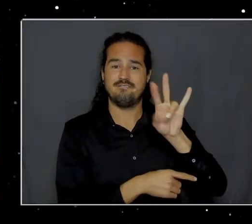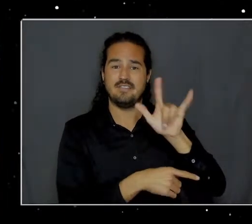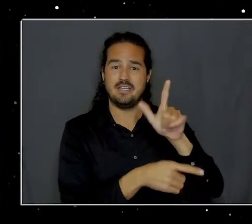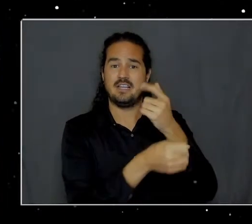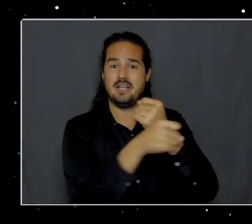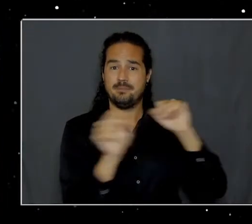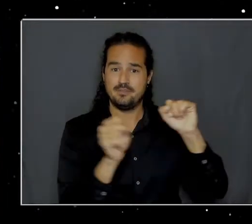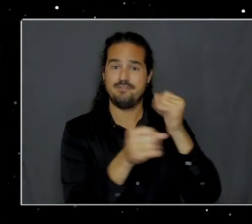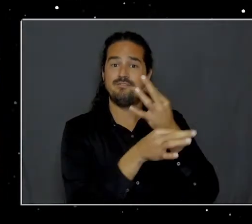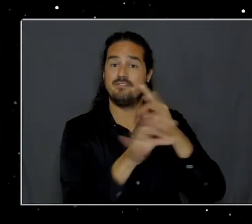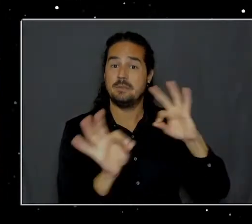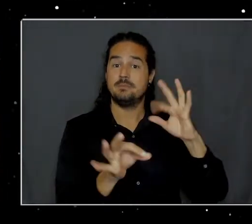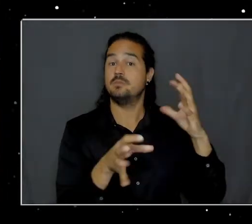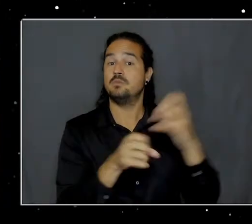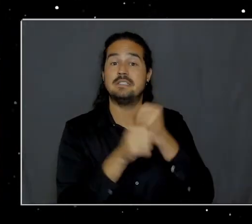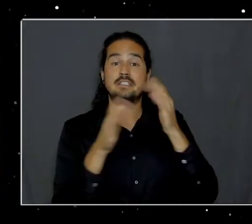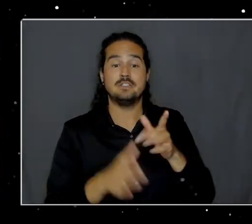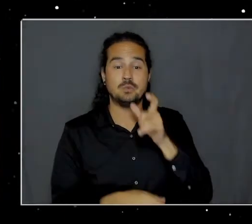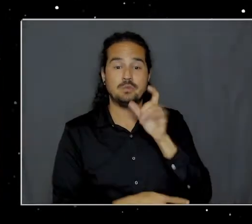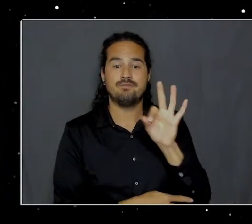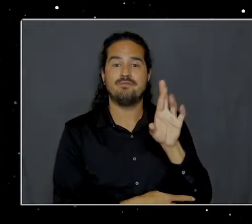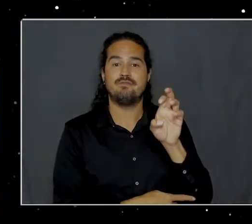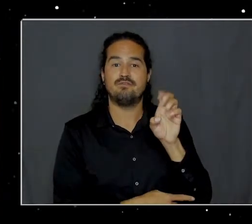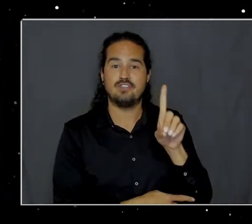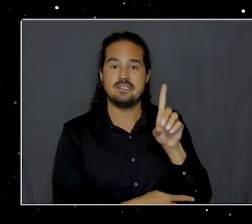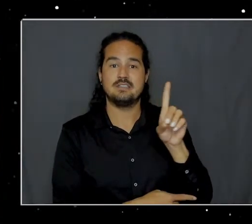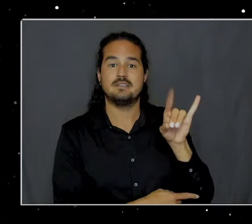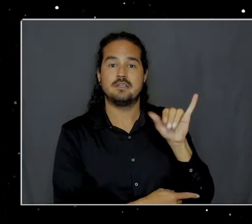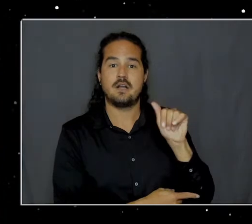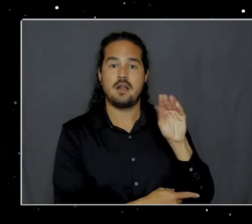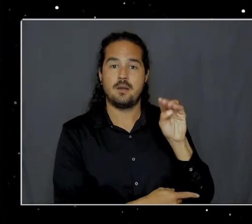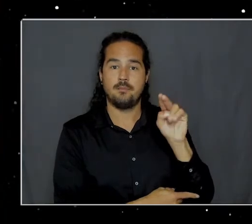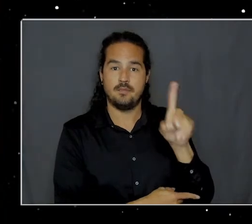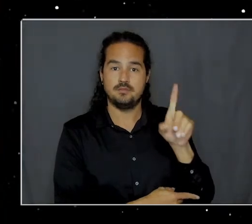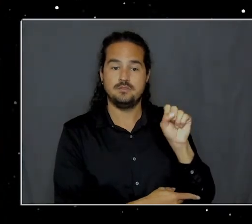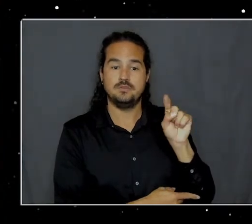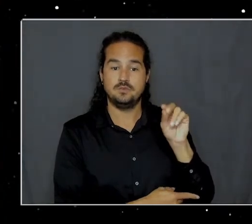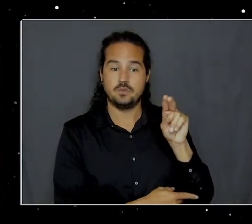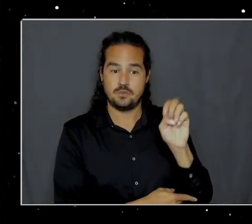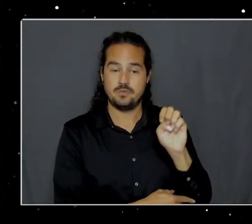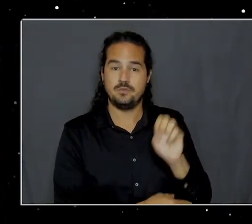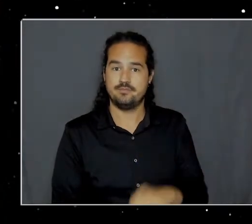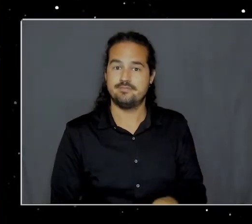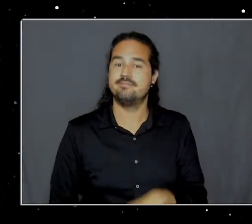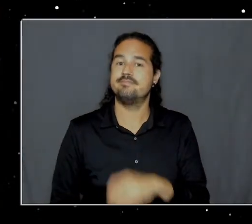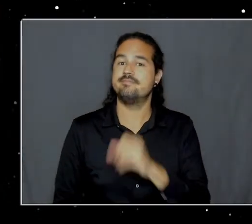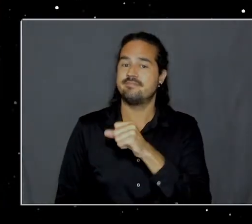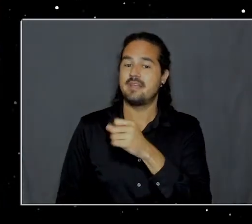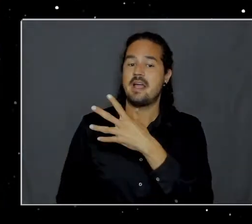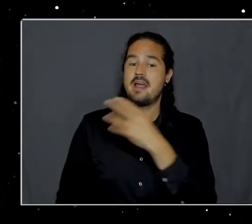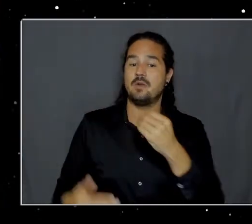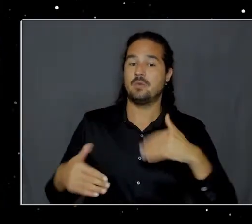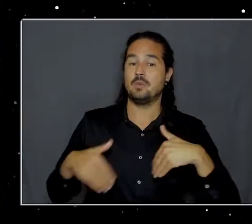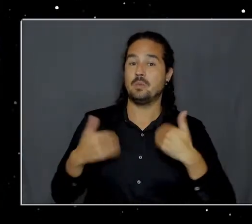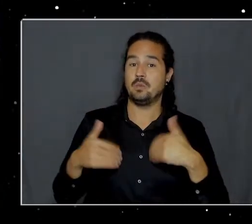DIAMONDSTONE. JEANNIE YANDEL: AND THE YOUTH ACTIVIST AWARD IS